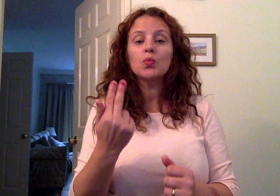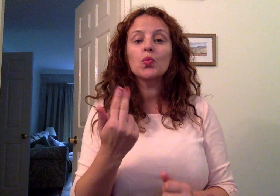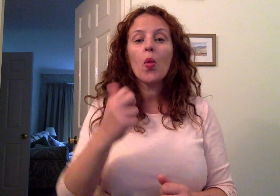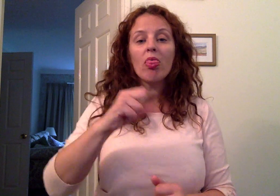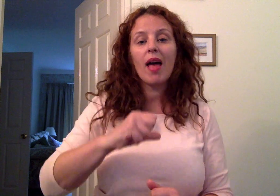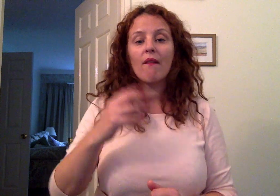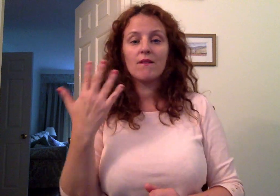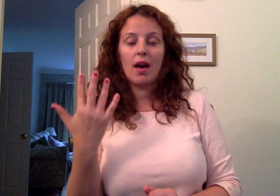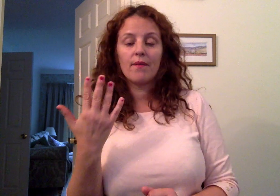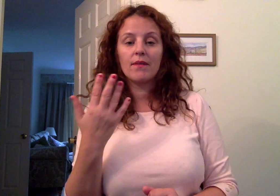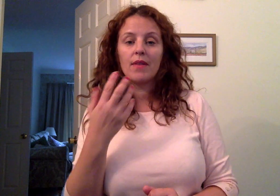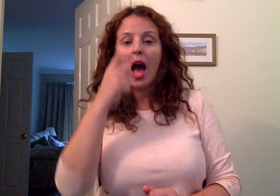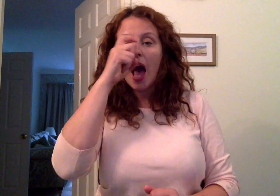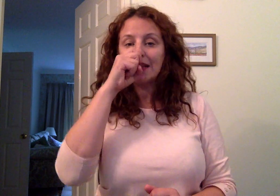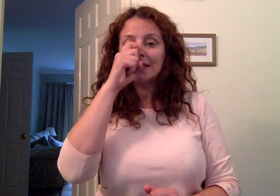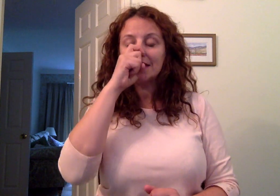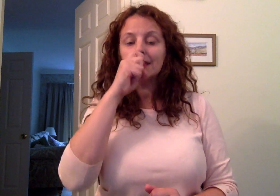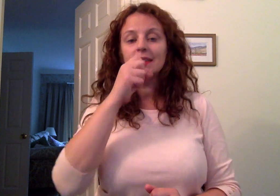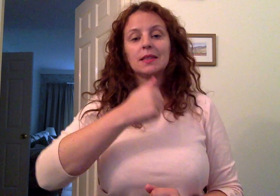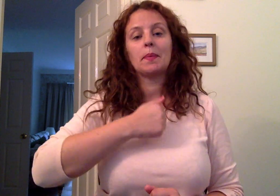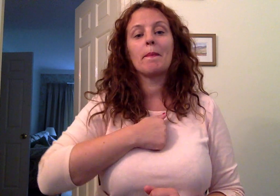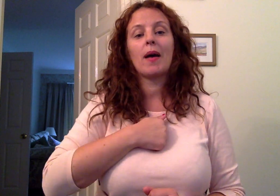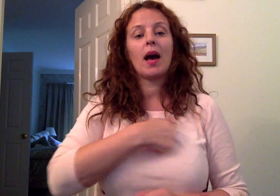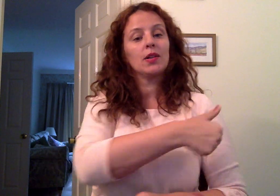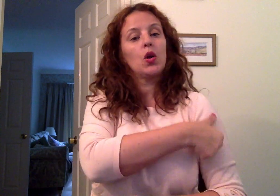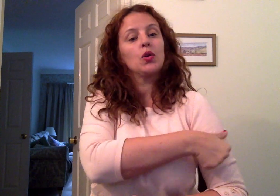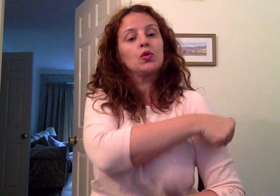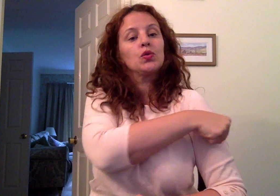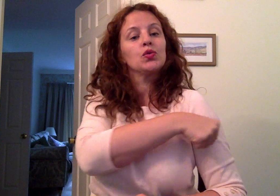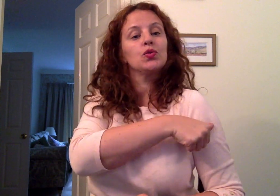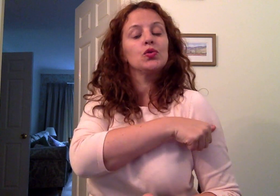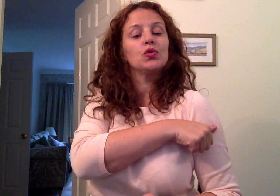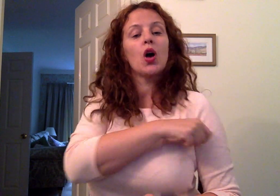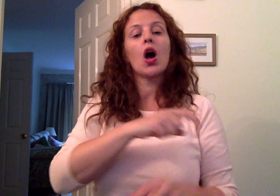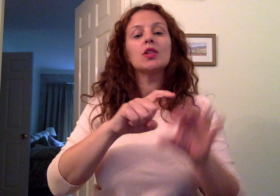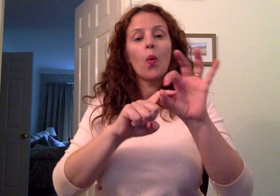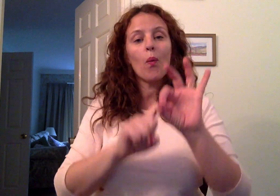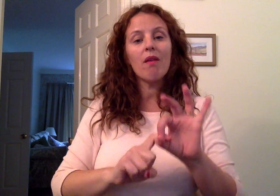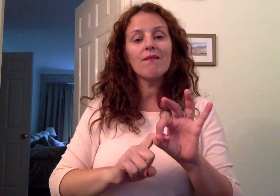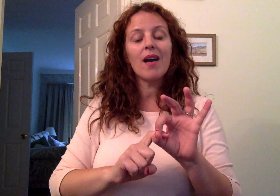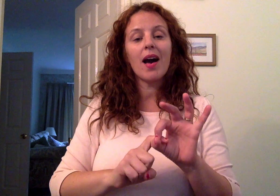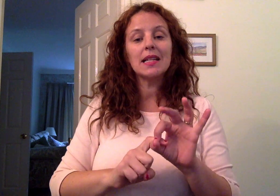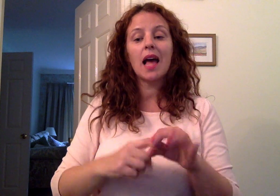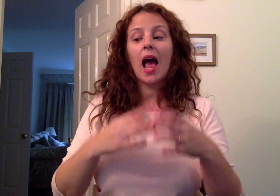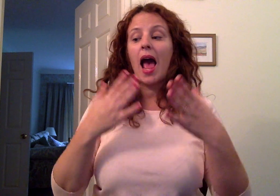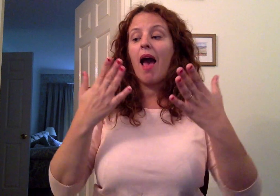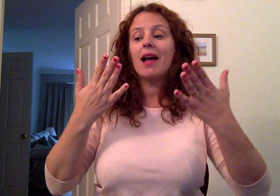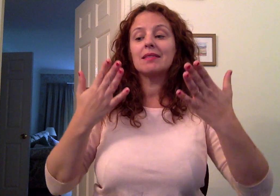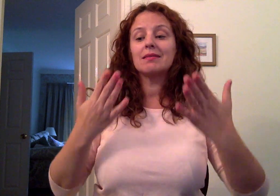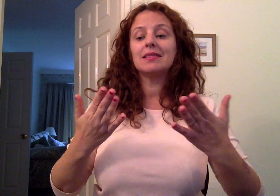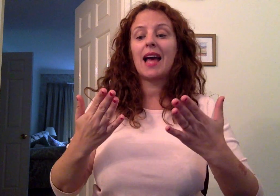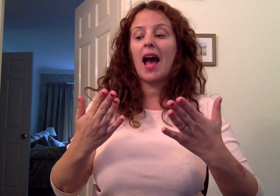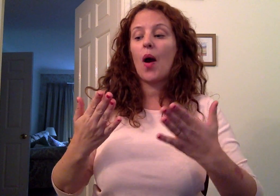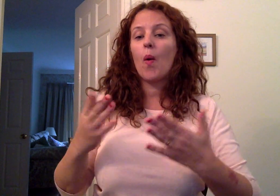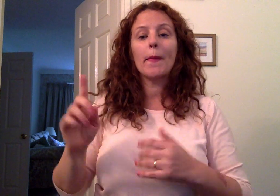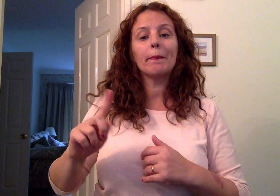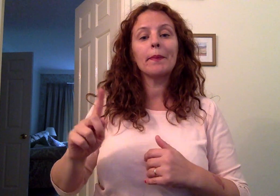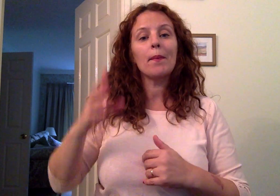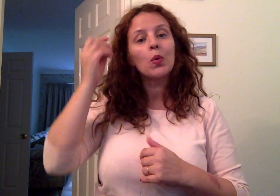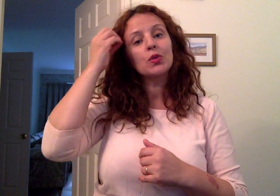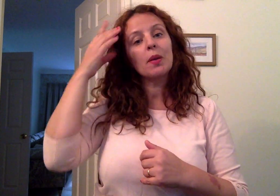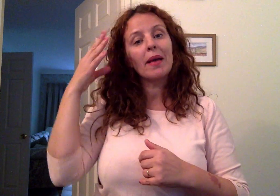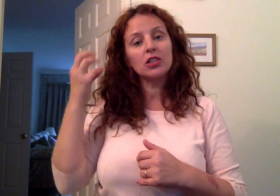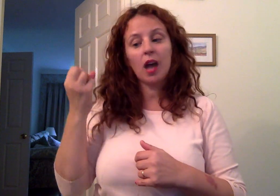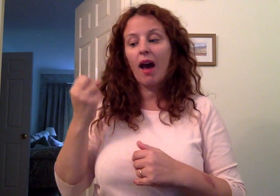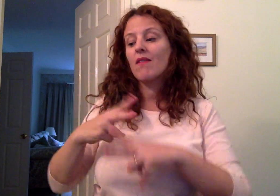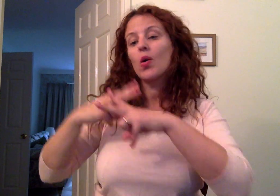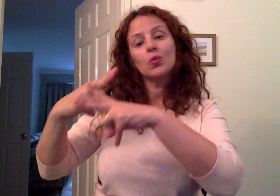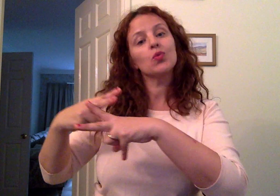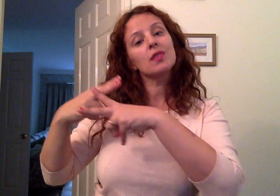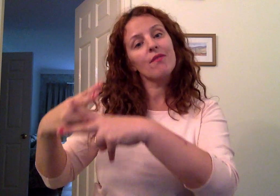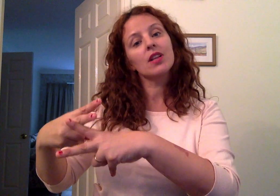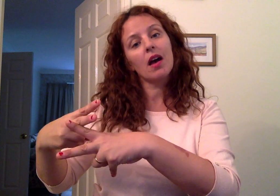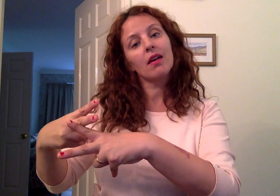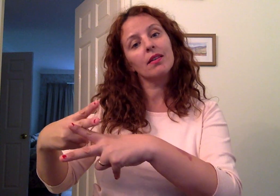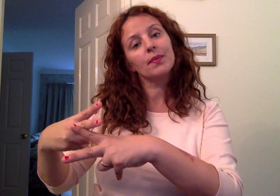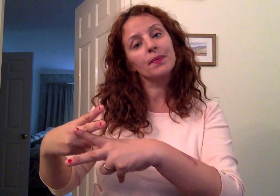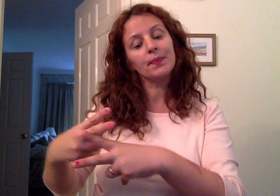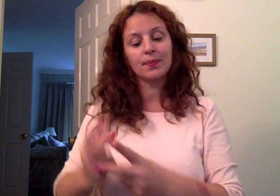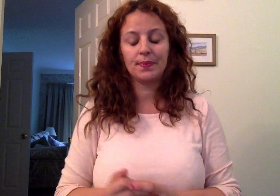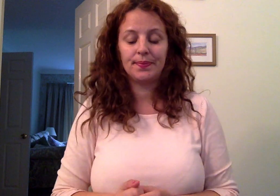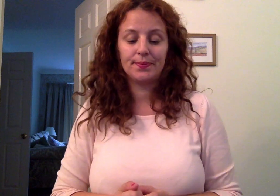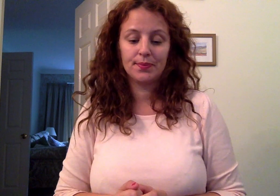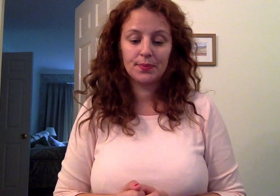2005 sister mine nurse qualified, now people dementia have cares.